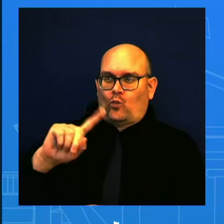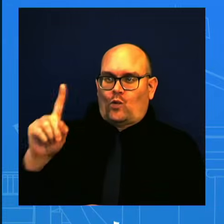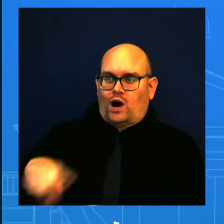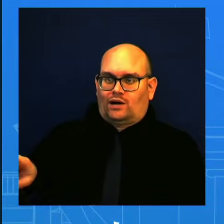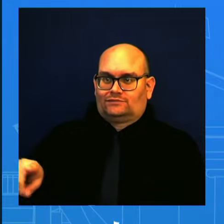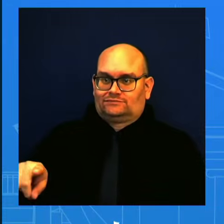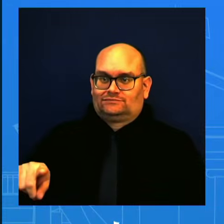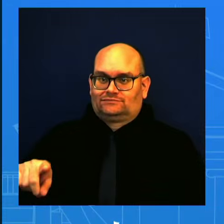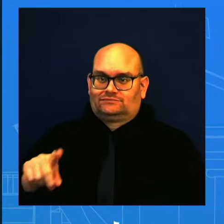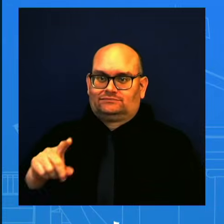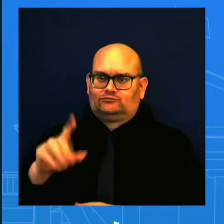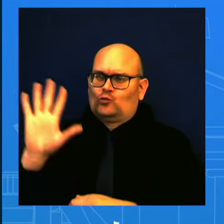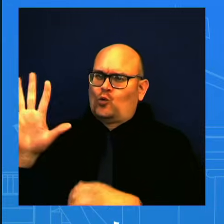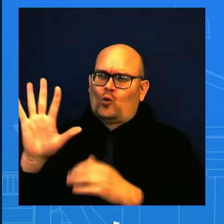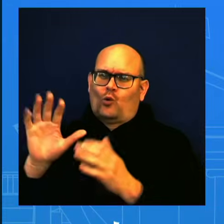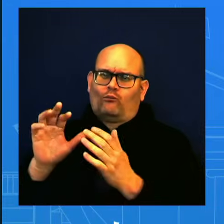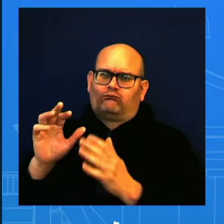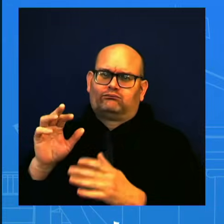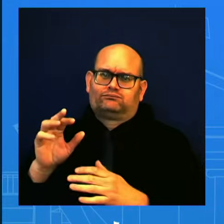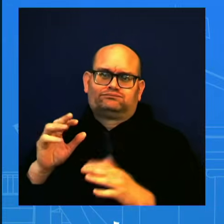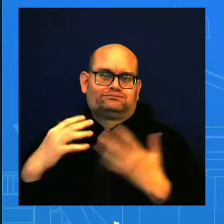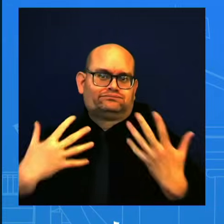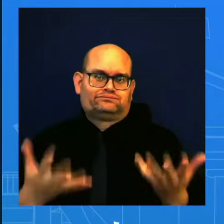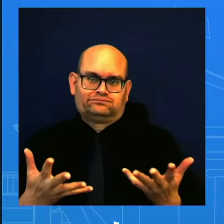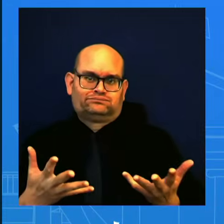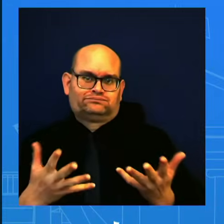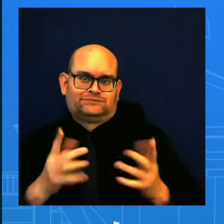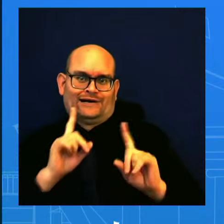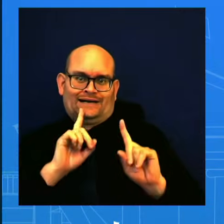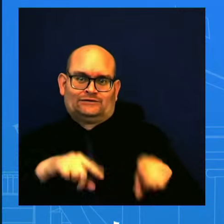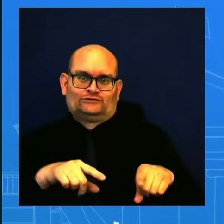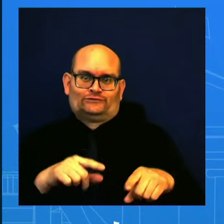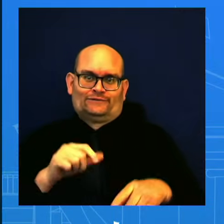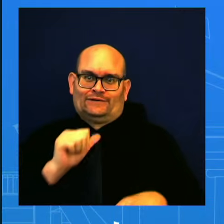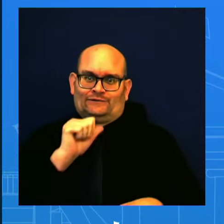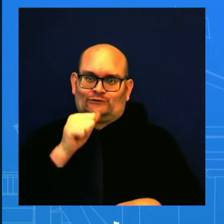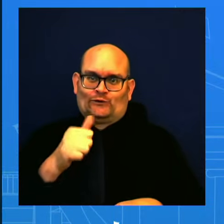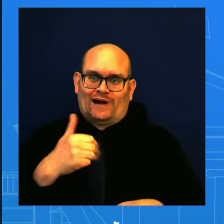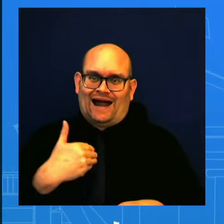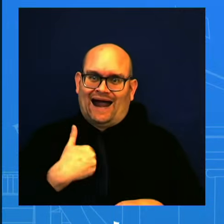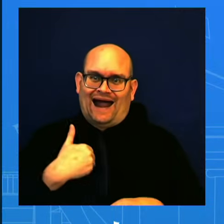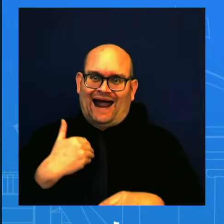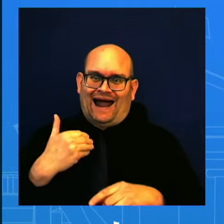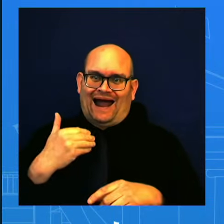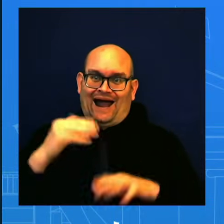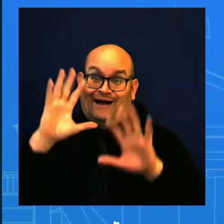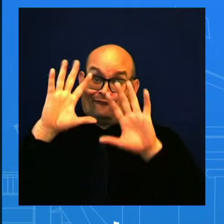disrupting individuals involved in these threats, enhancing protective arrangements and potential targets of these threats,